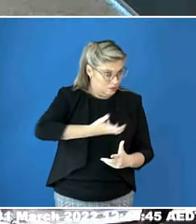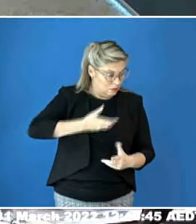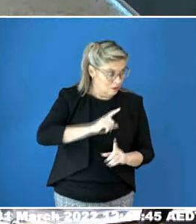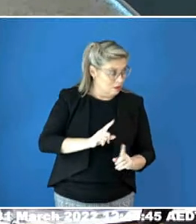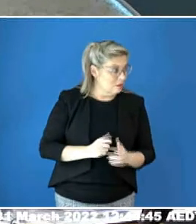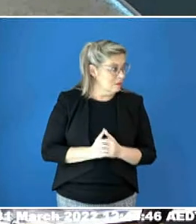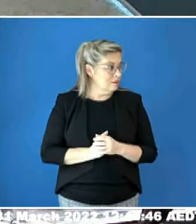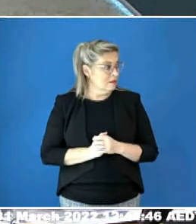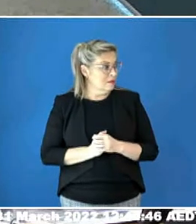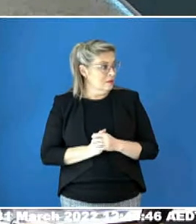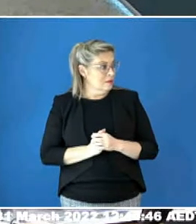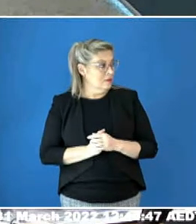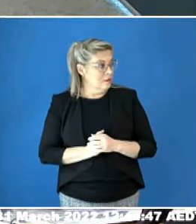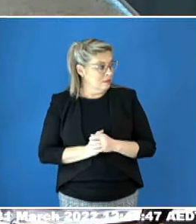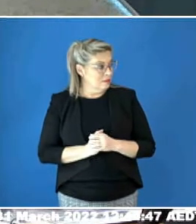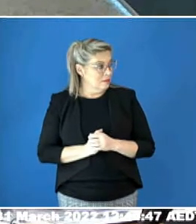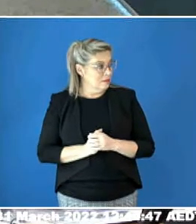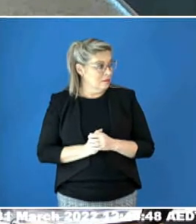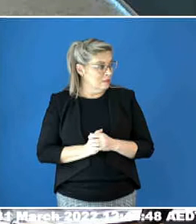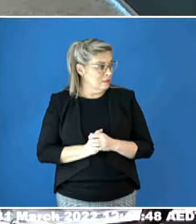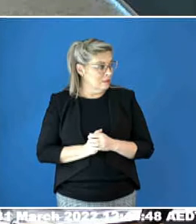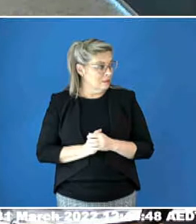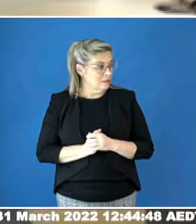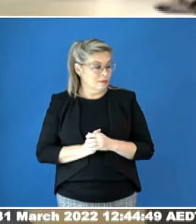Chair, it would be my position that Ms Cumming has, in fact, already